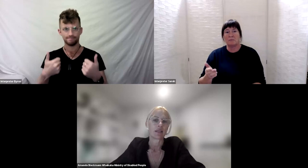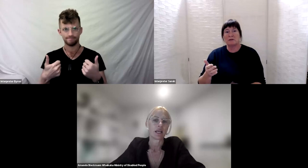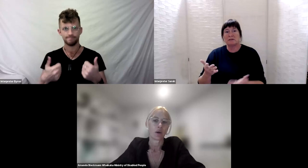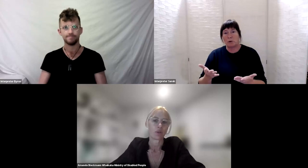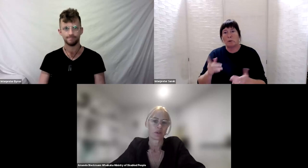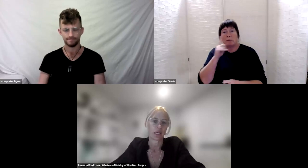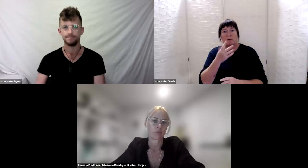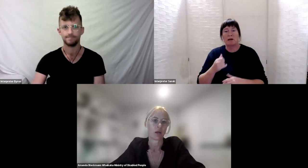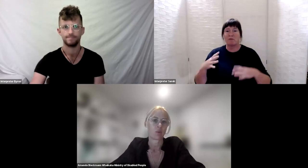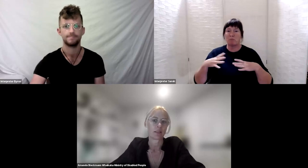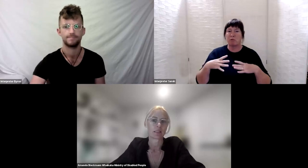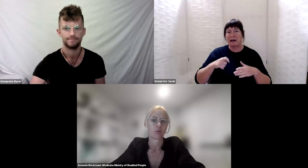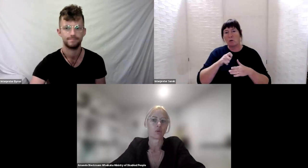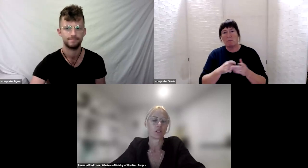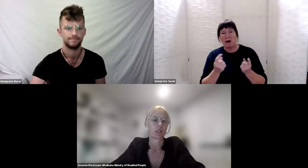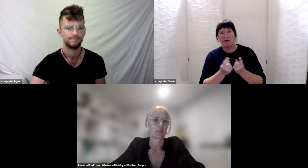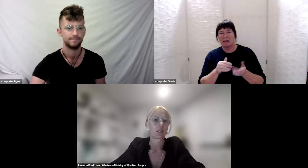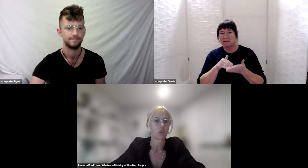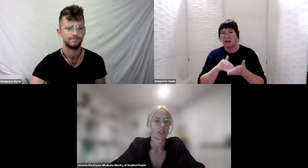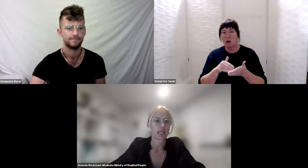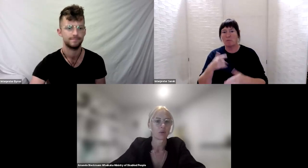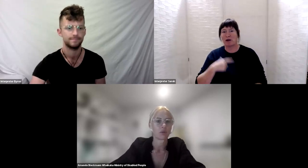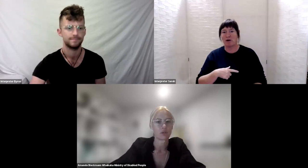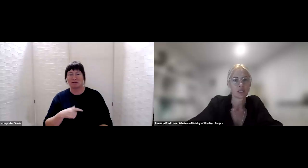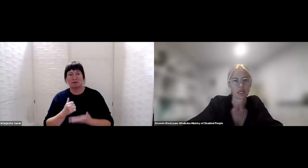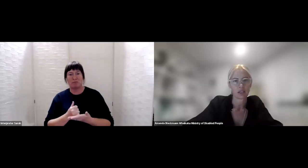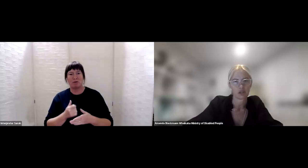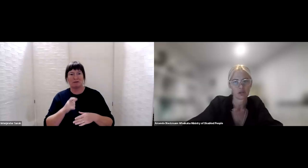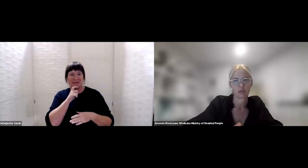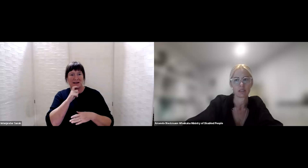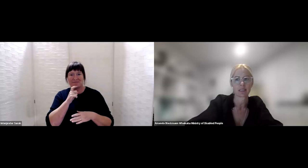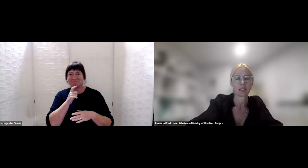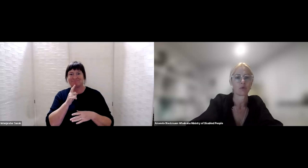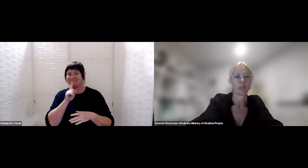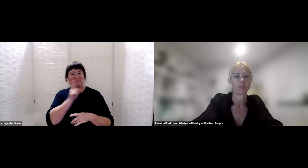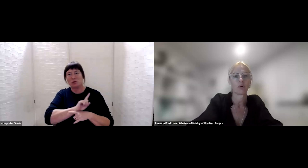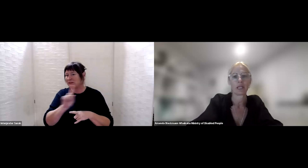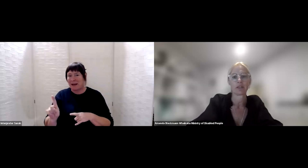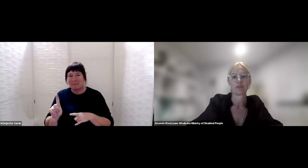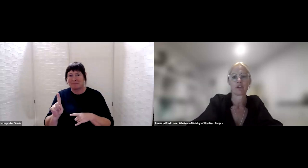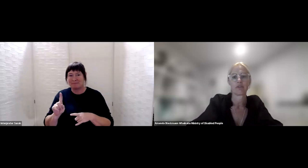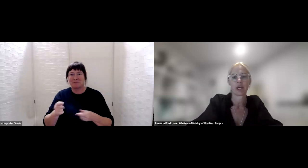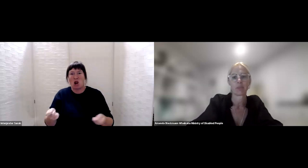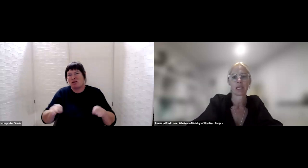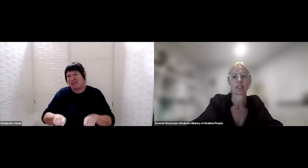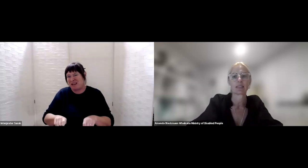that helped them when support workers weren’t able to get to disabled people and families.